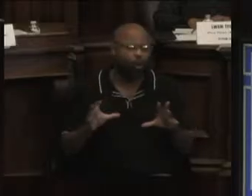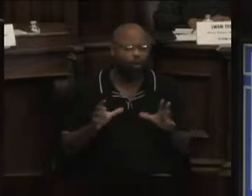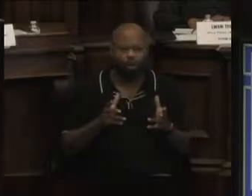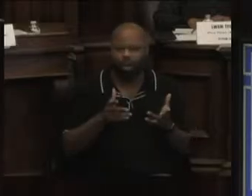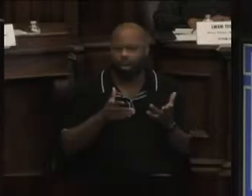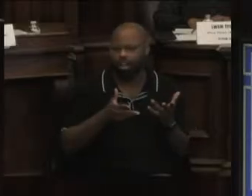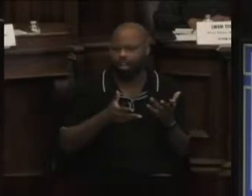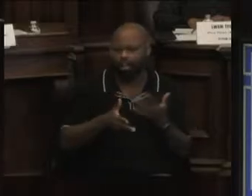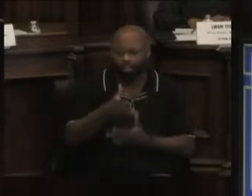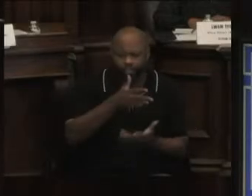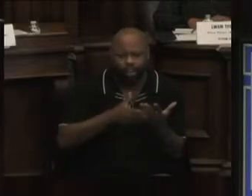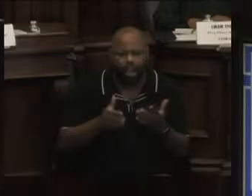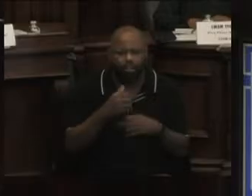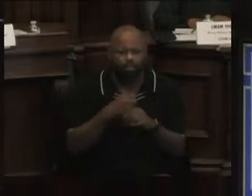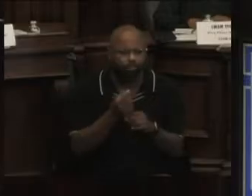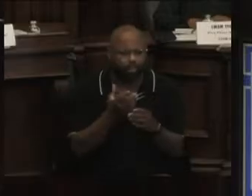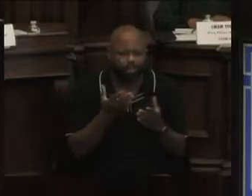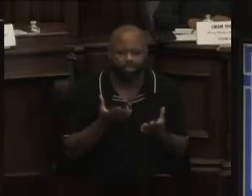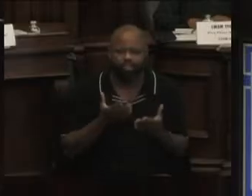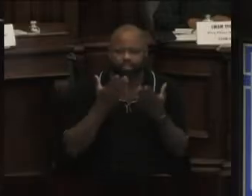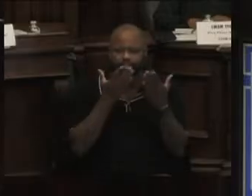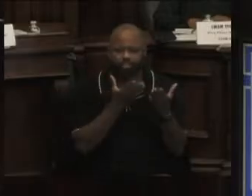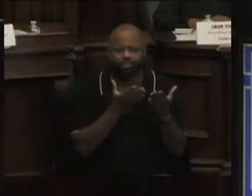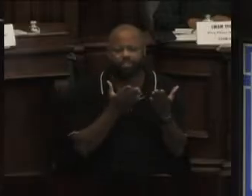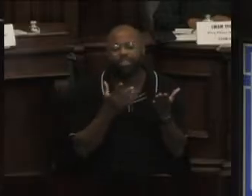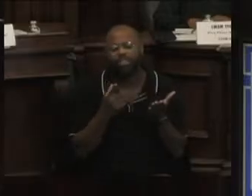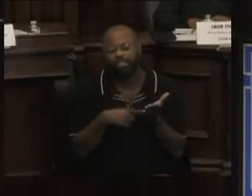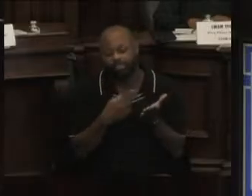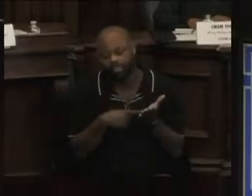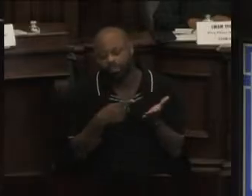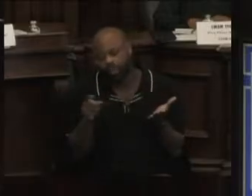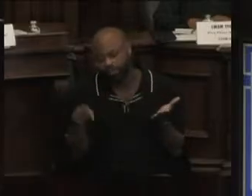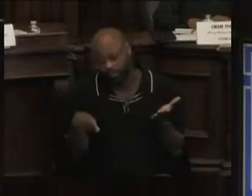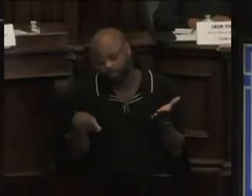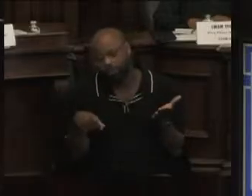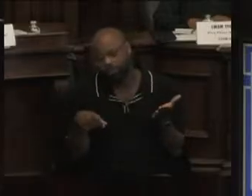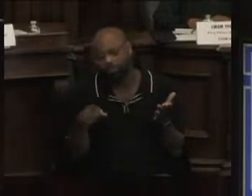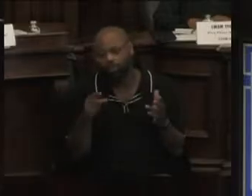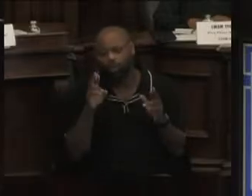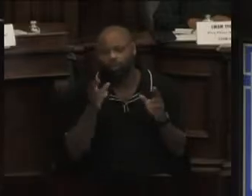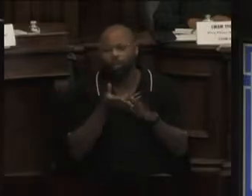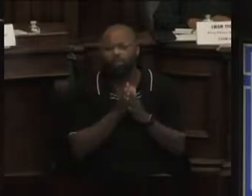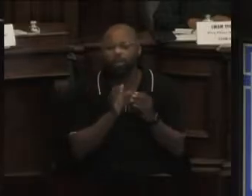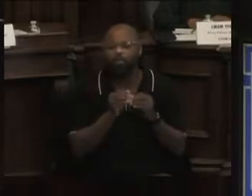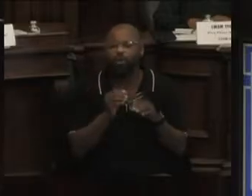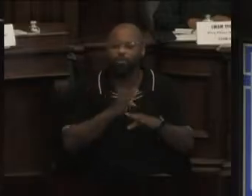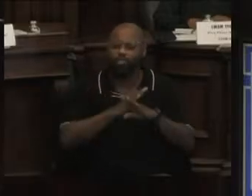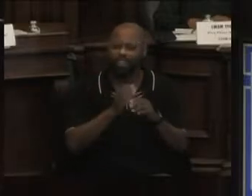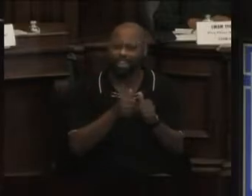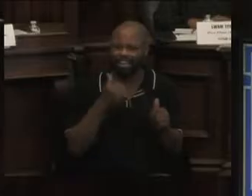goal is to be preventative. We don't want to interact or make